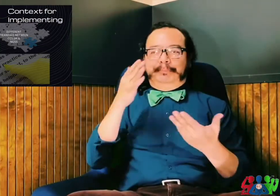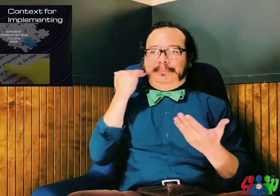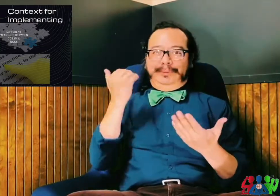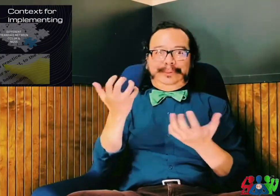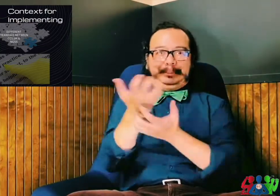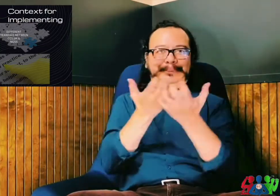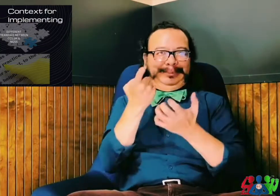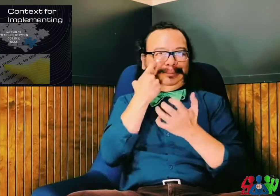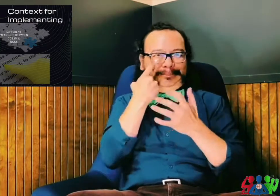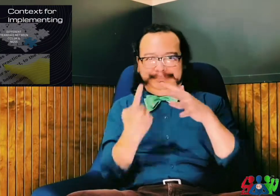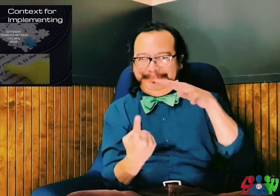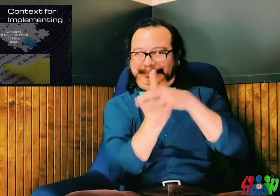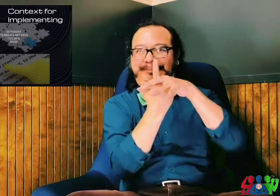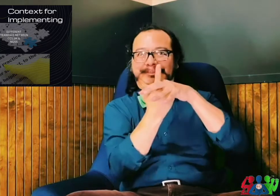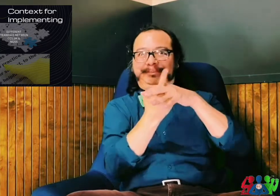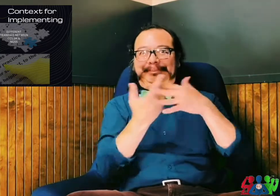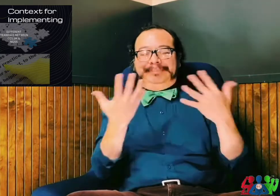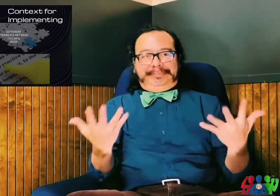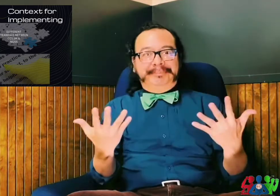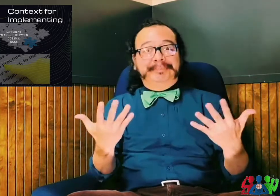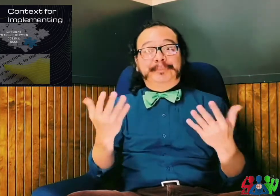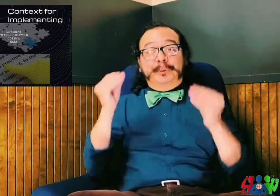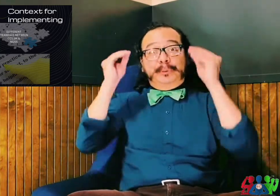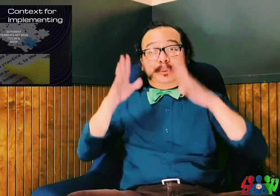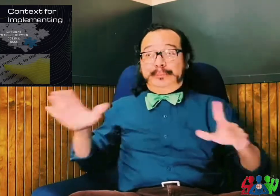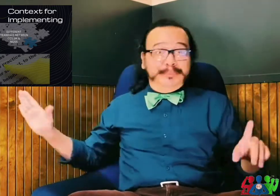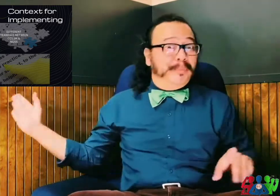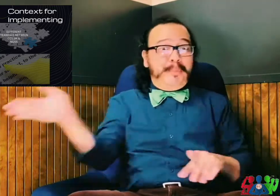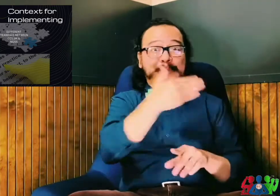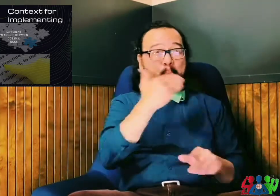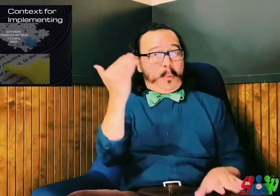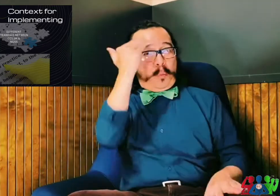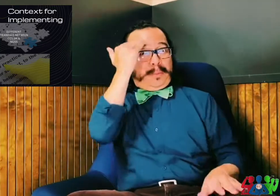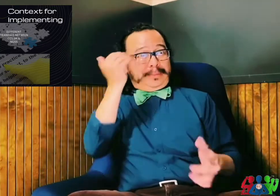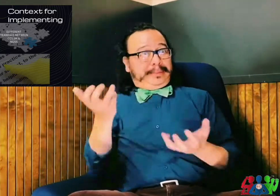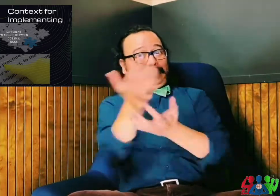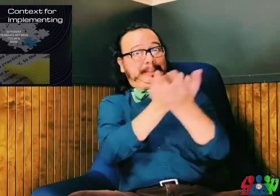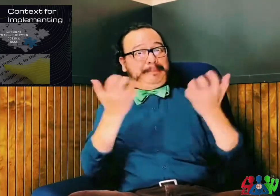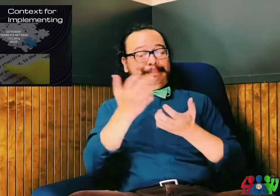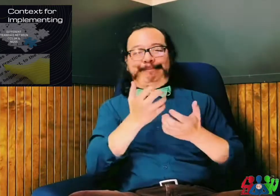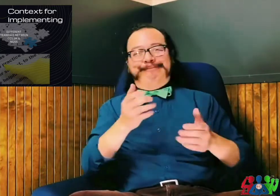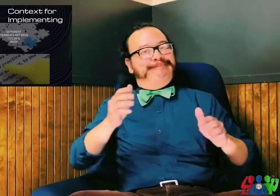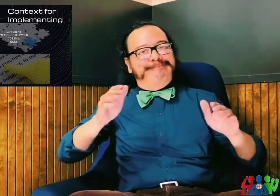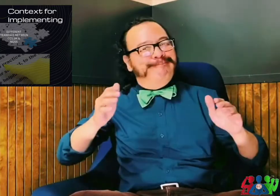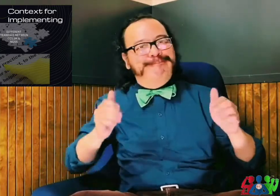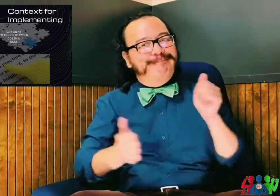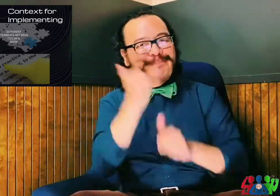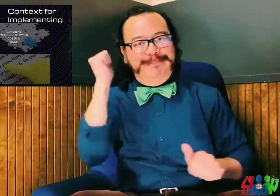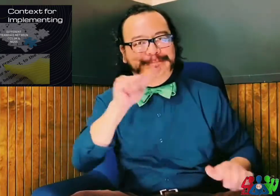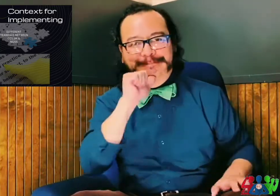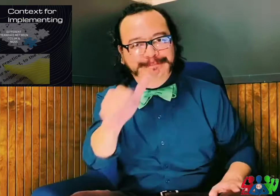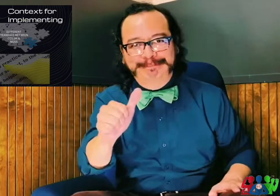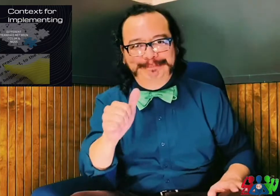Due to STEM Education had emerged recently in 2013. One LIMITING factor to teacher effectiveness and self-efficacy is teachers’ content knowledge in the subjects being taught.